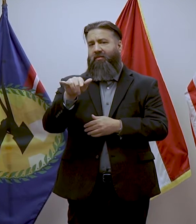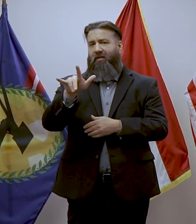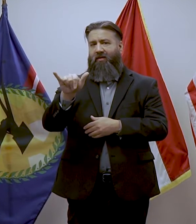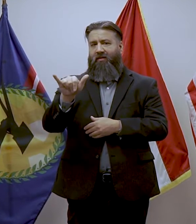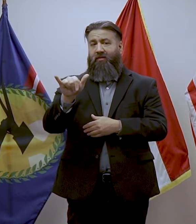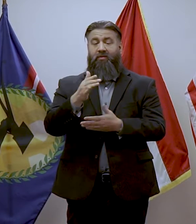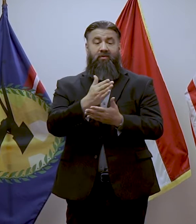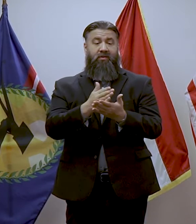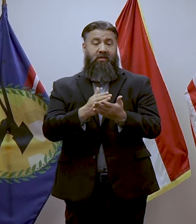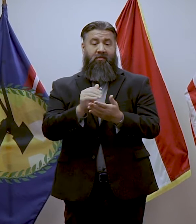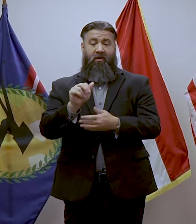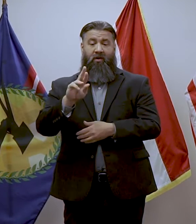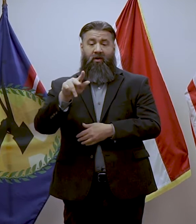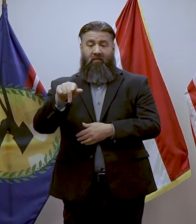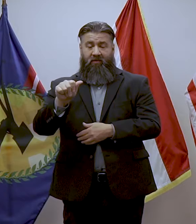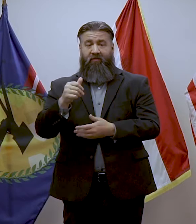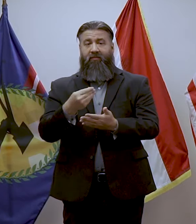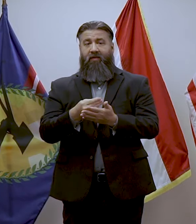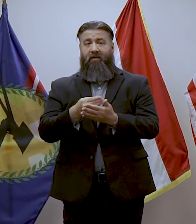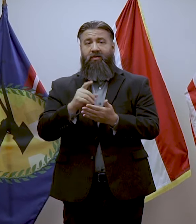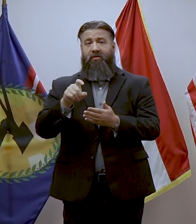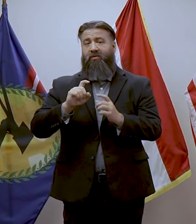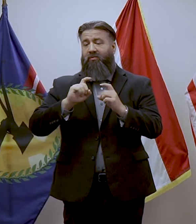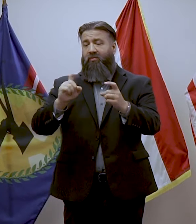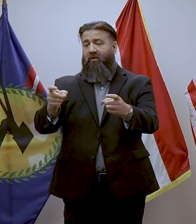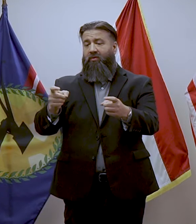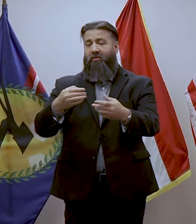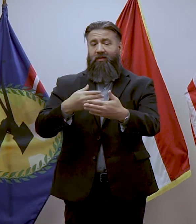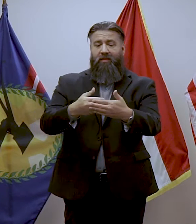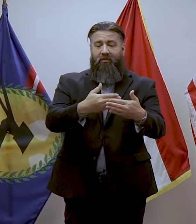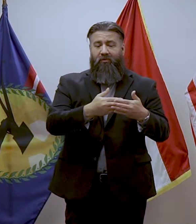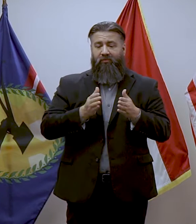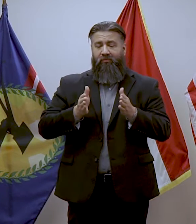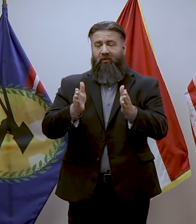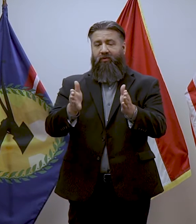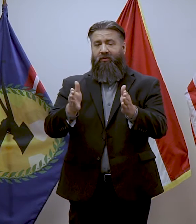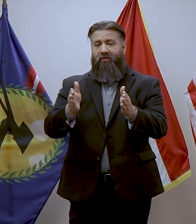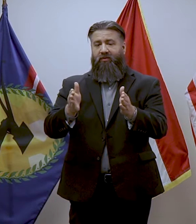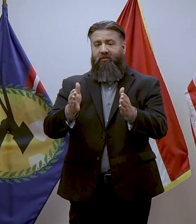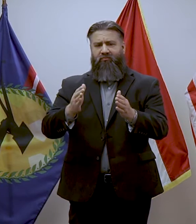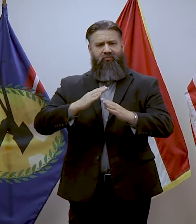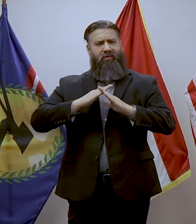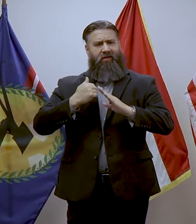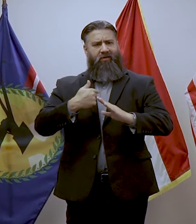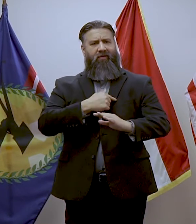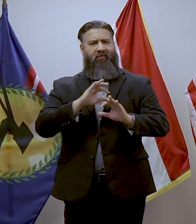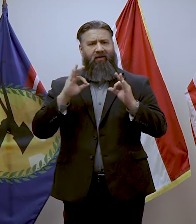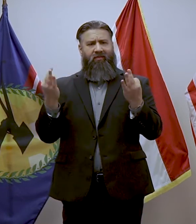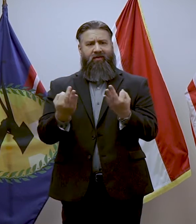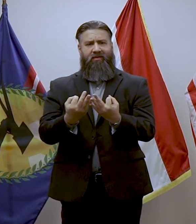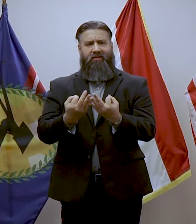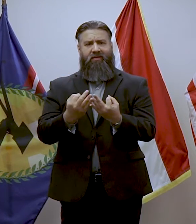funds the county has received should go into our neighborhood roads to keep our family safe and our home values strong.